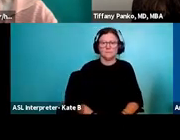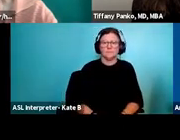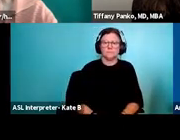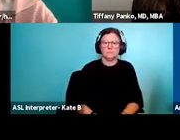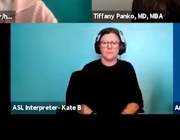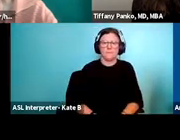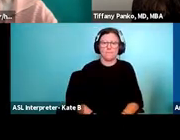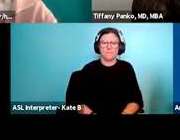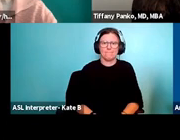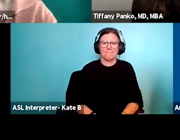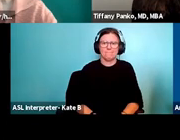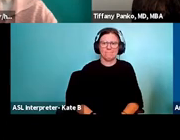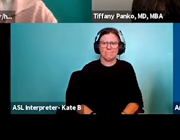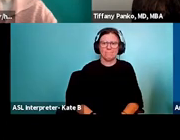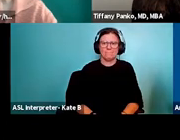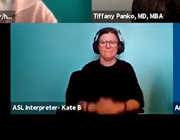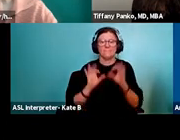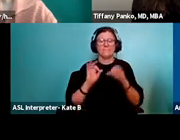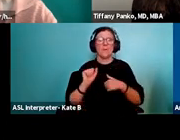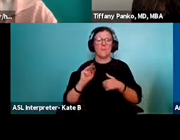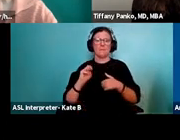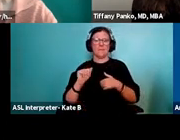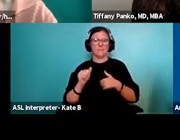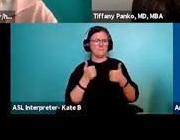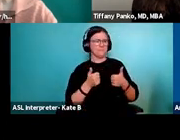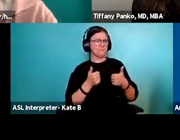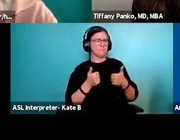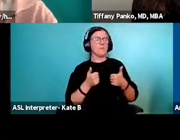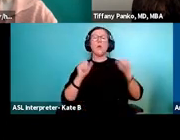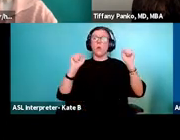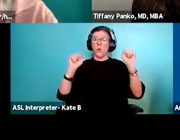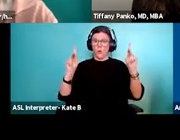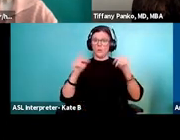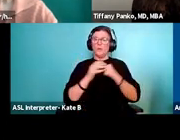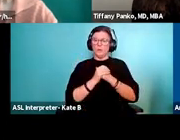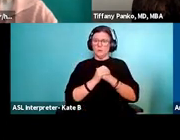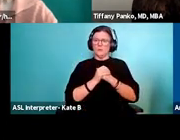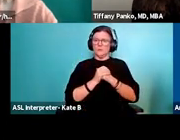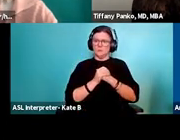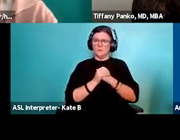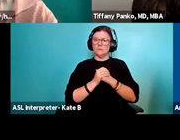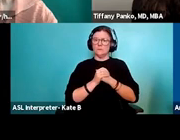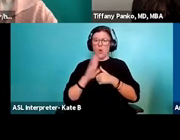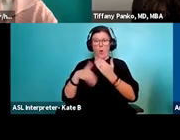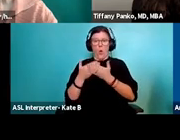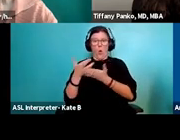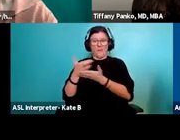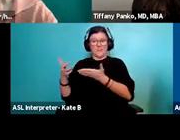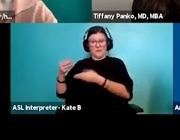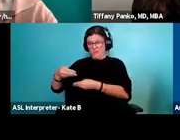[DR. AMANDA REICHARD:] As I mentioned, we will be sure to share these resources and